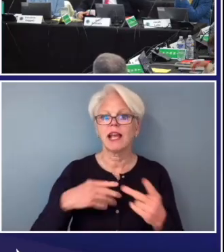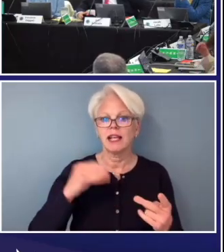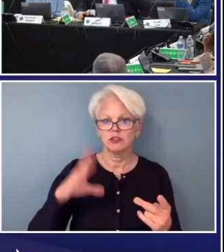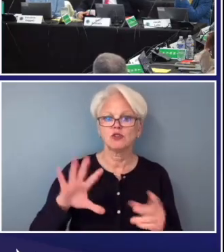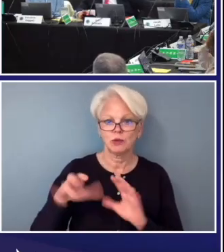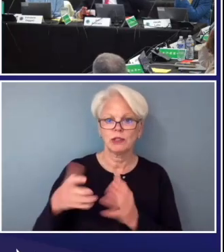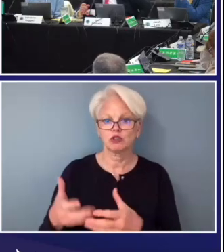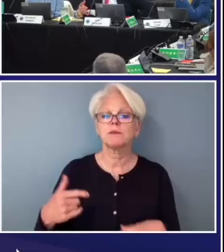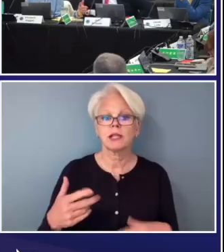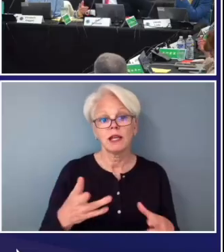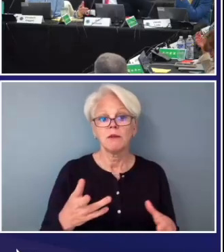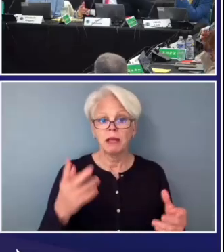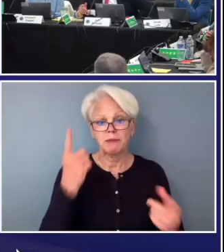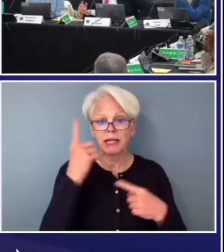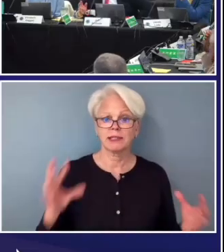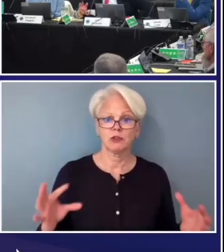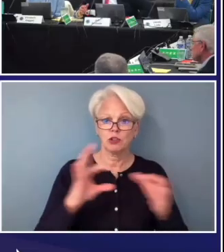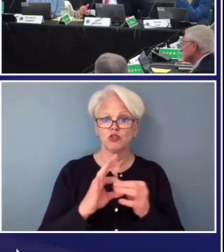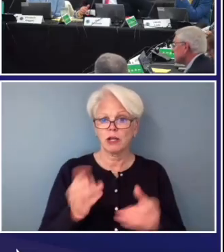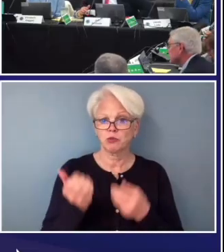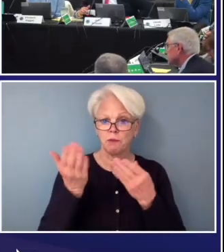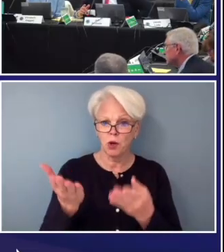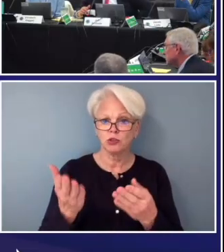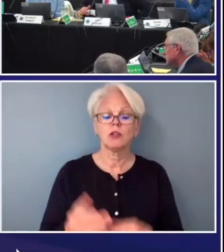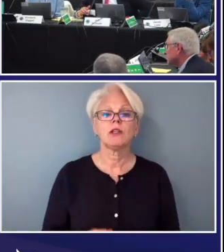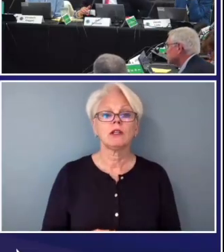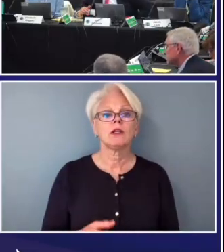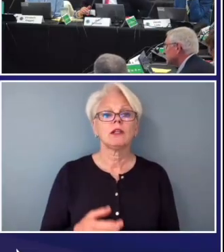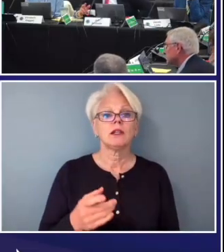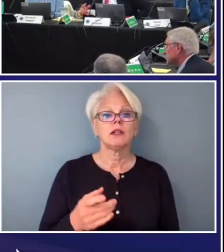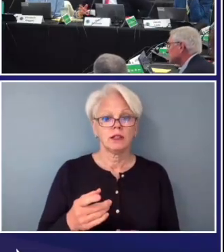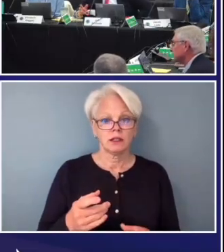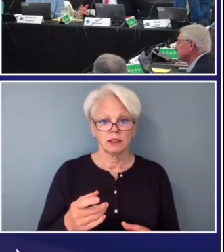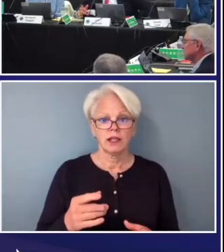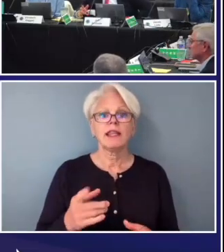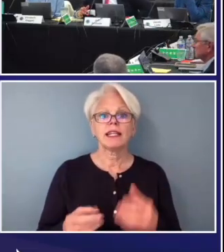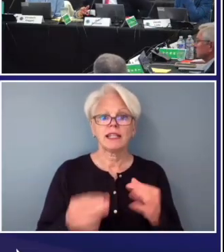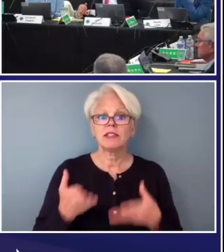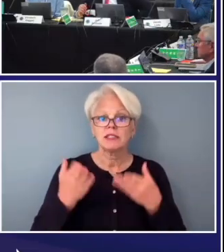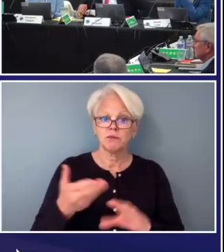And then that way, if it's submitted, um, prior to the next meeting, um,